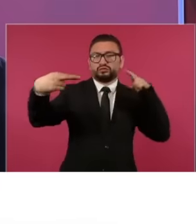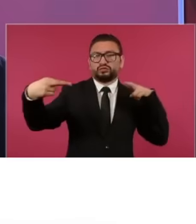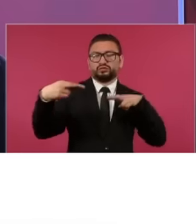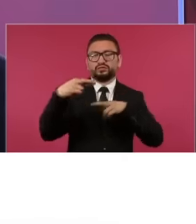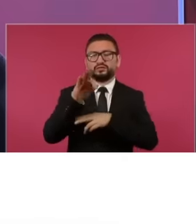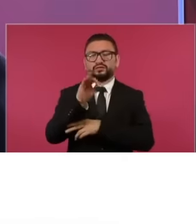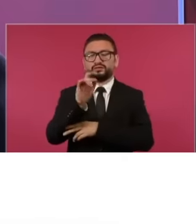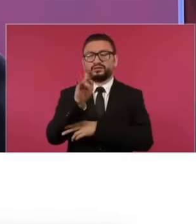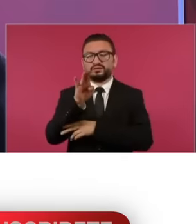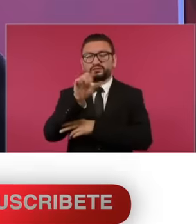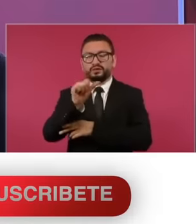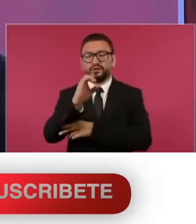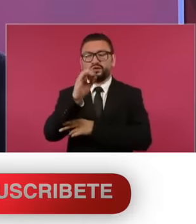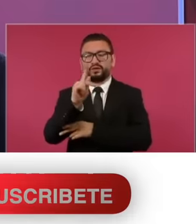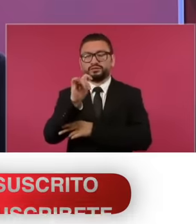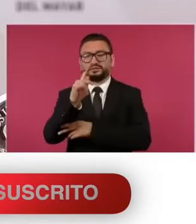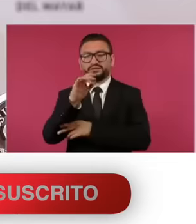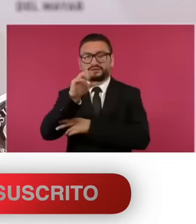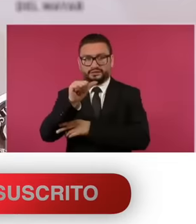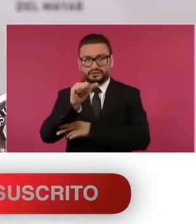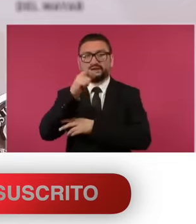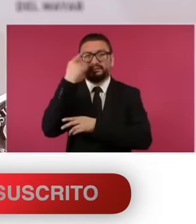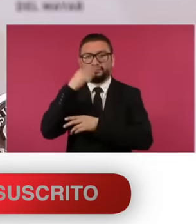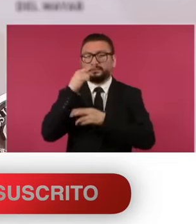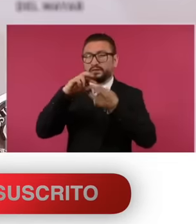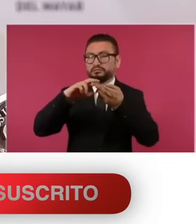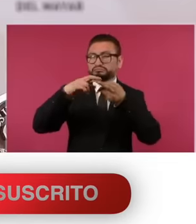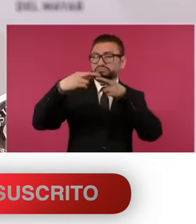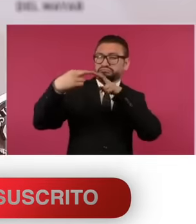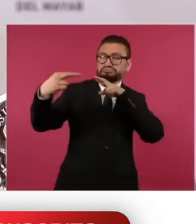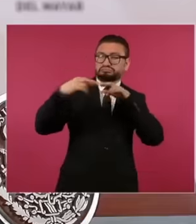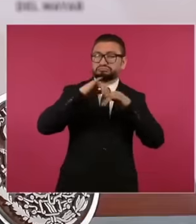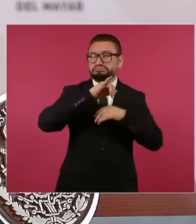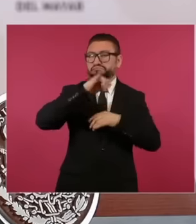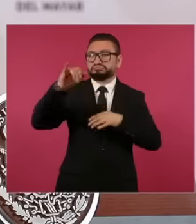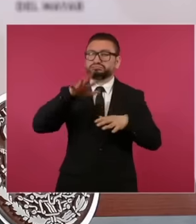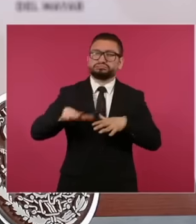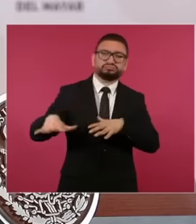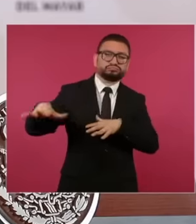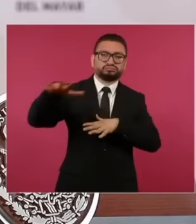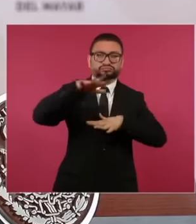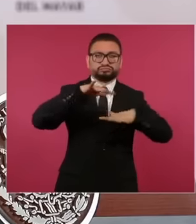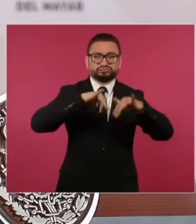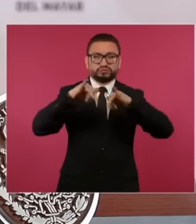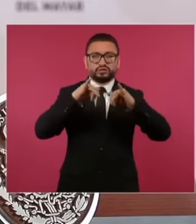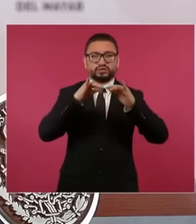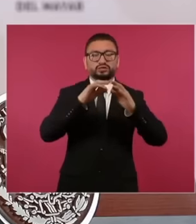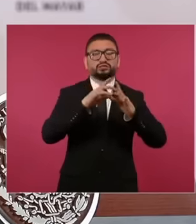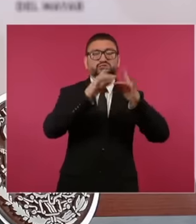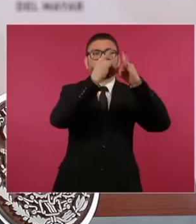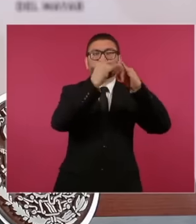is how large networks are connected. parts and large portions of the towers and Wi-Fi equipment,